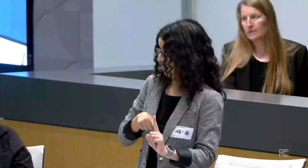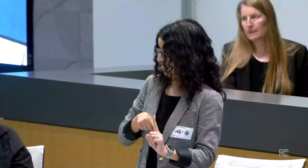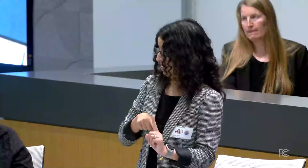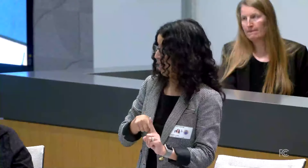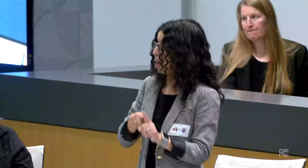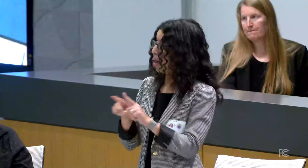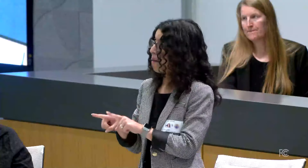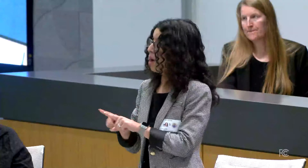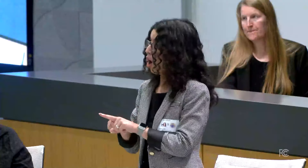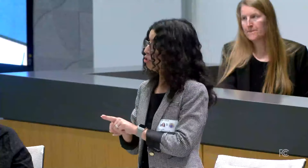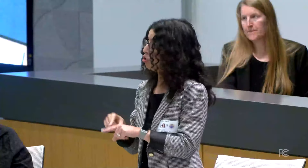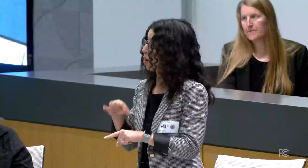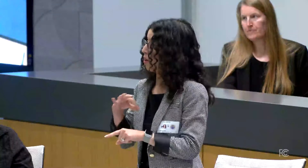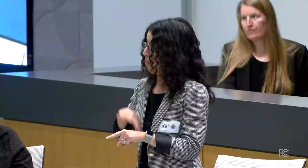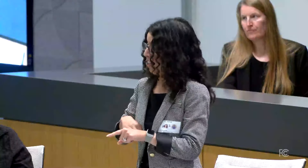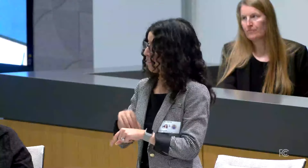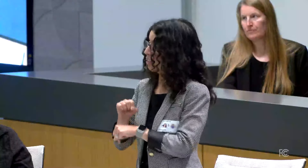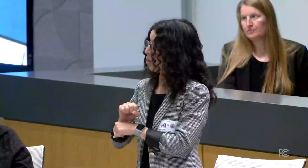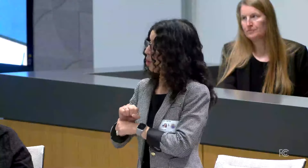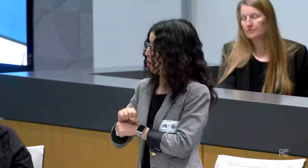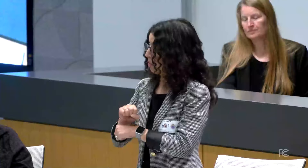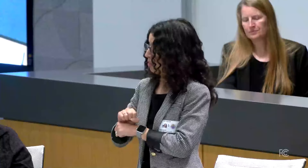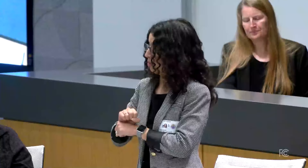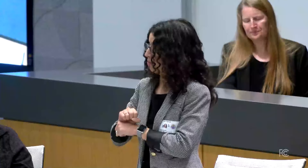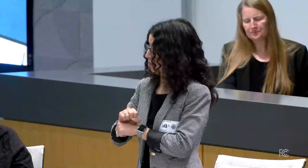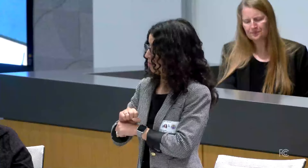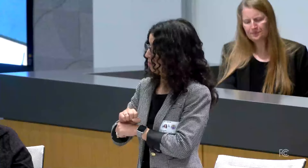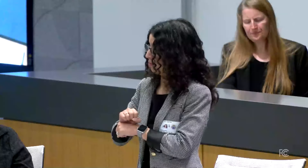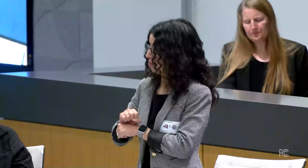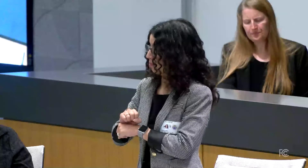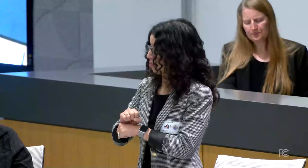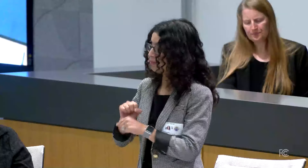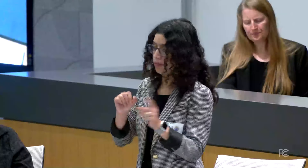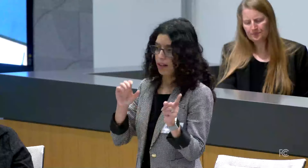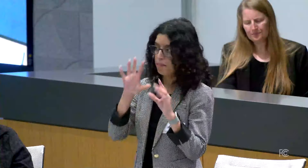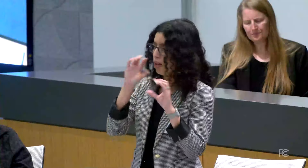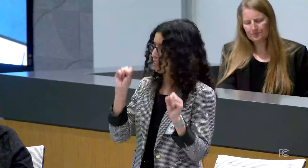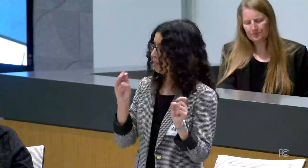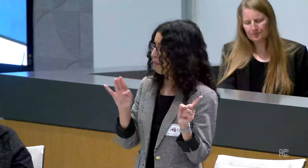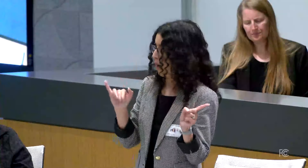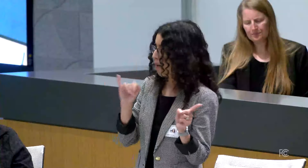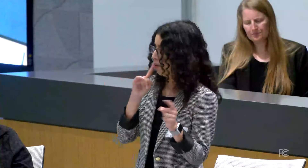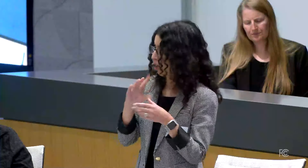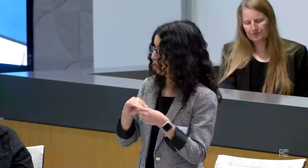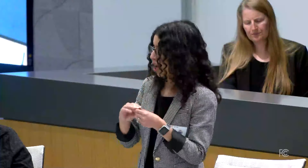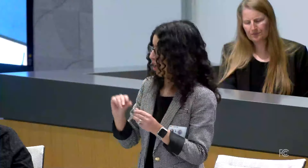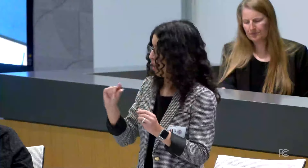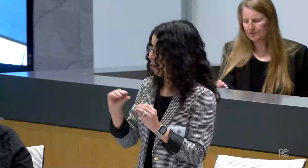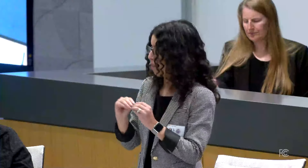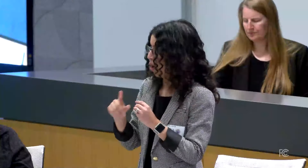SITUATION RESOLVED IN A TIMELY FASHION.